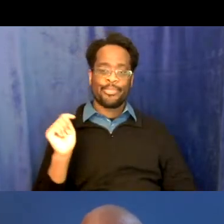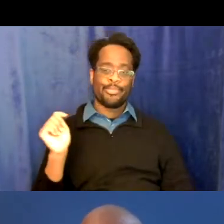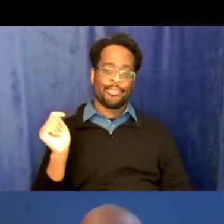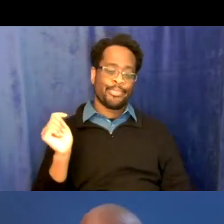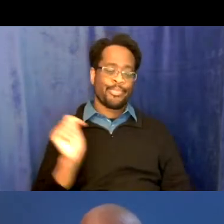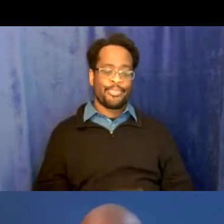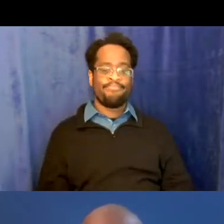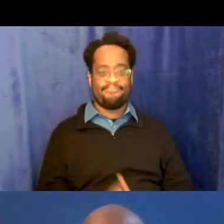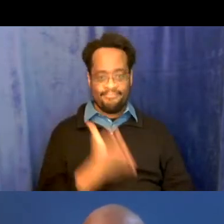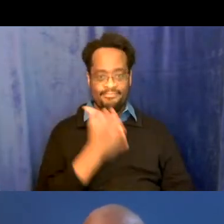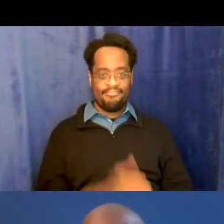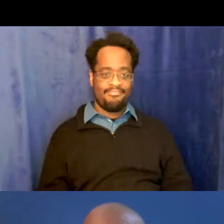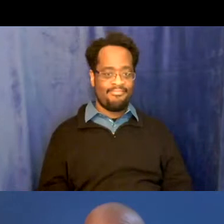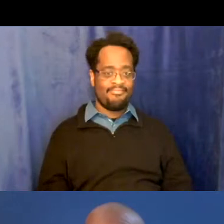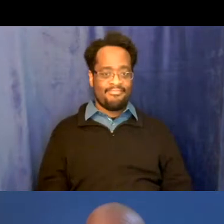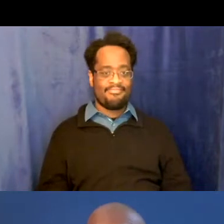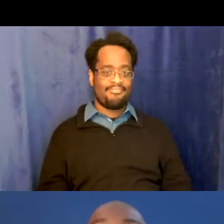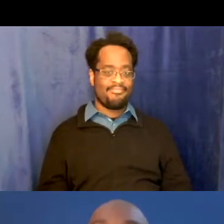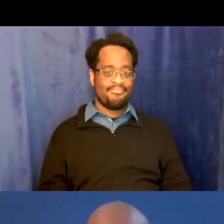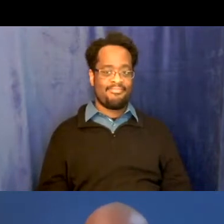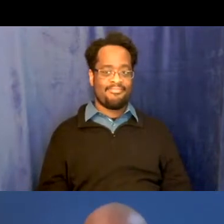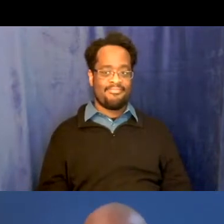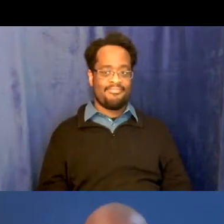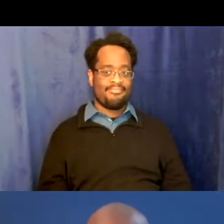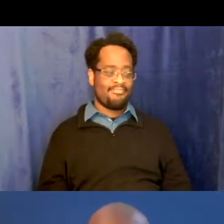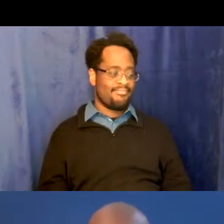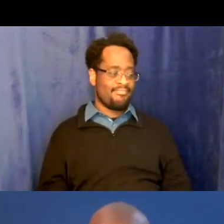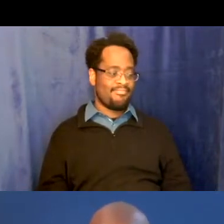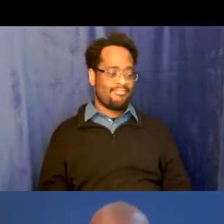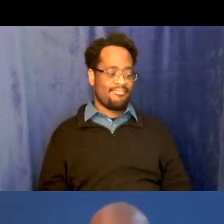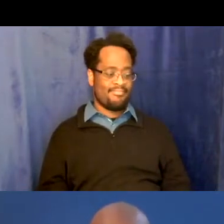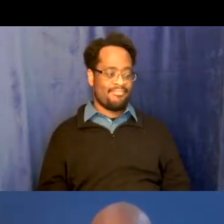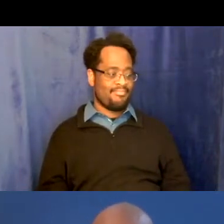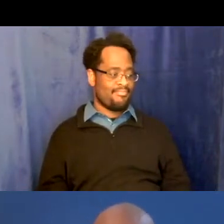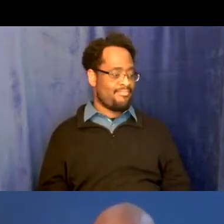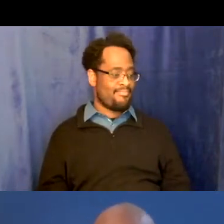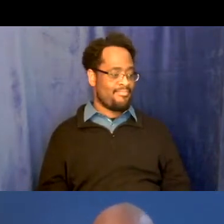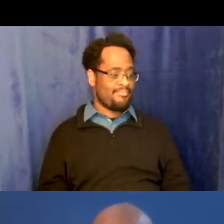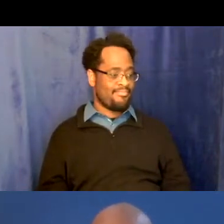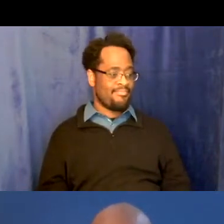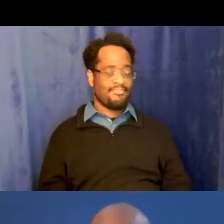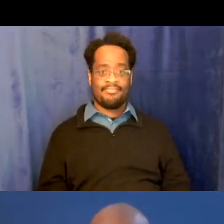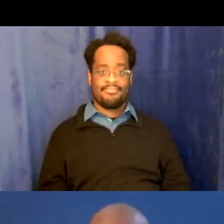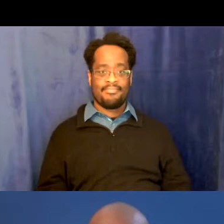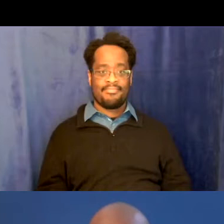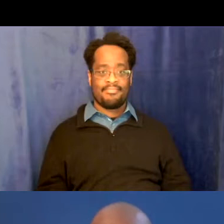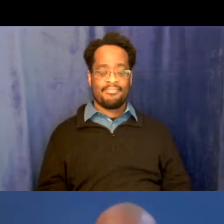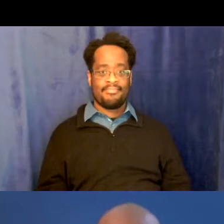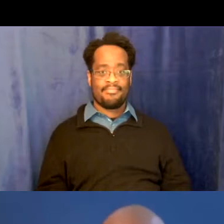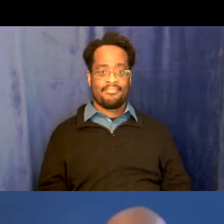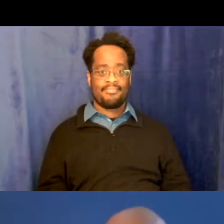and bathroom and important. These three words (next slide please) important, chicken, and bathroom